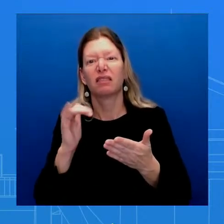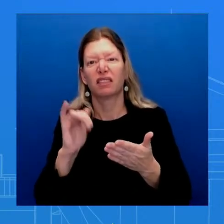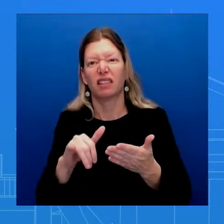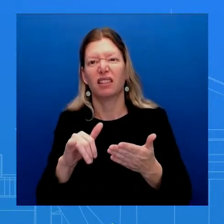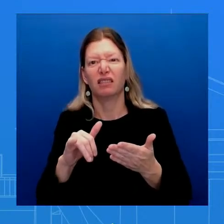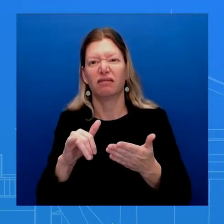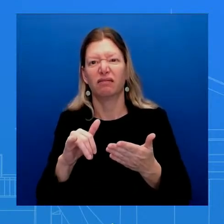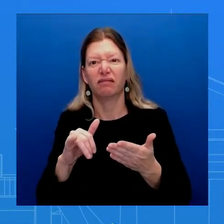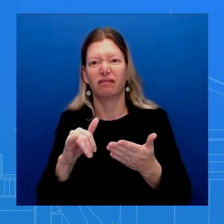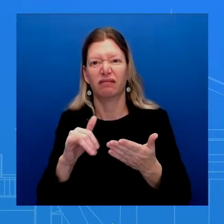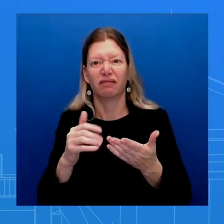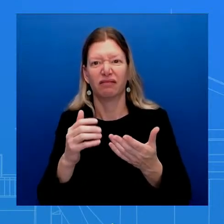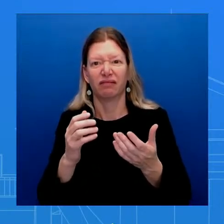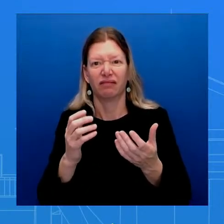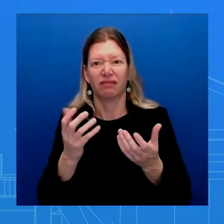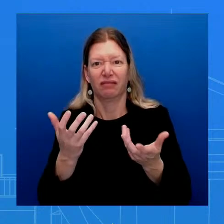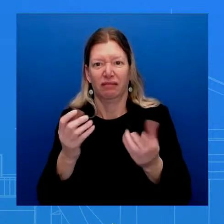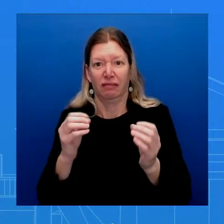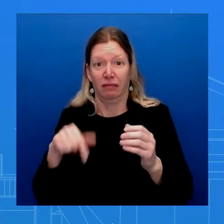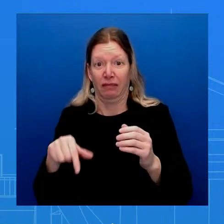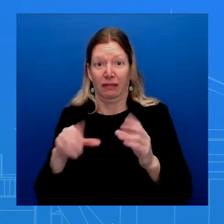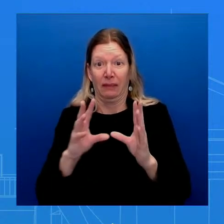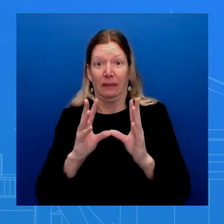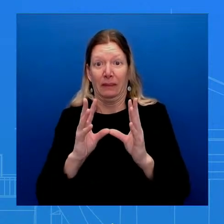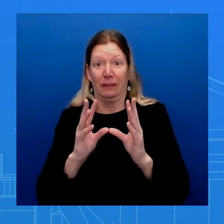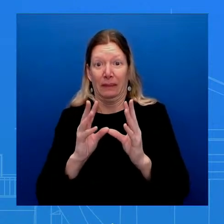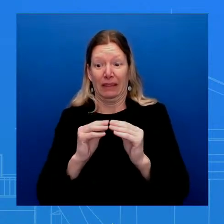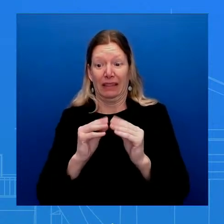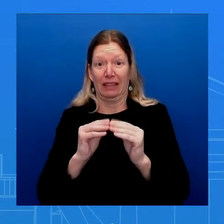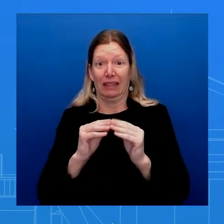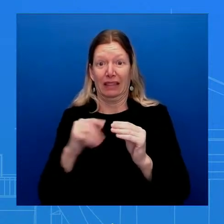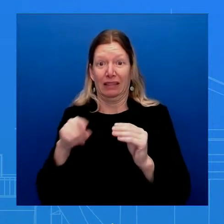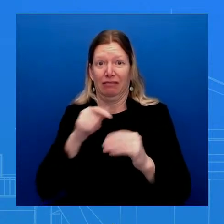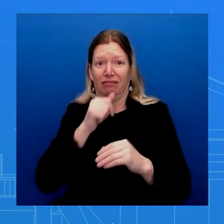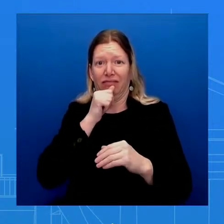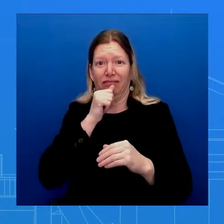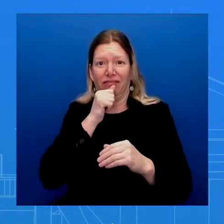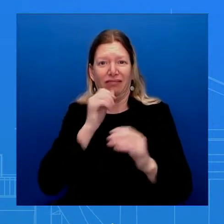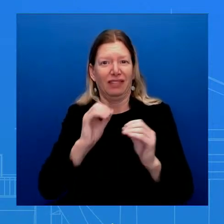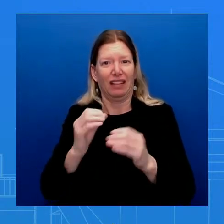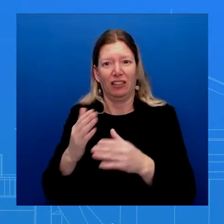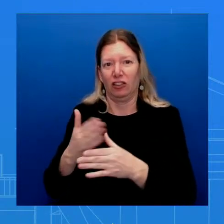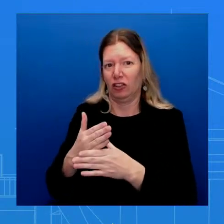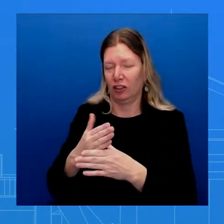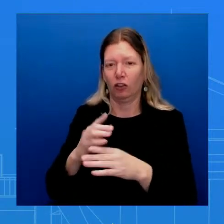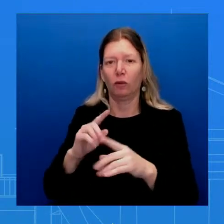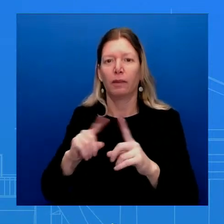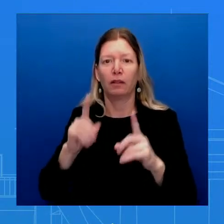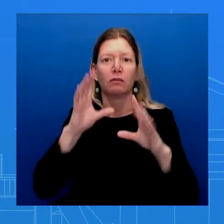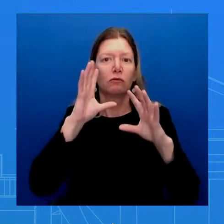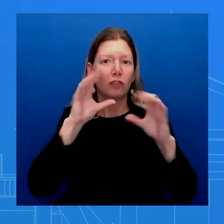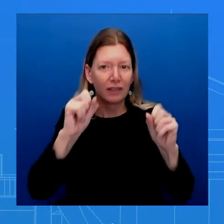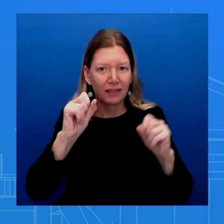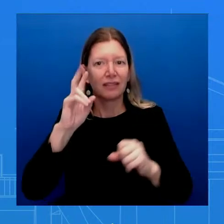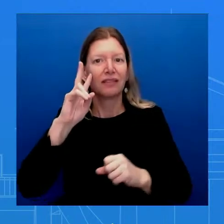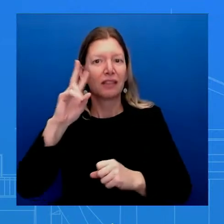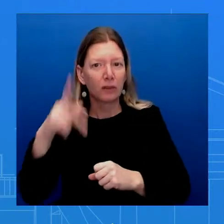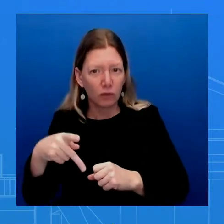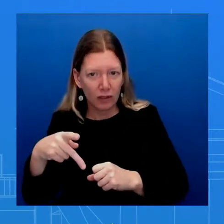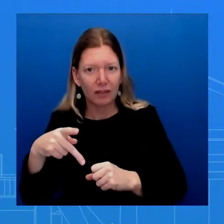But obviously, this is something that both the President, the Vice President, and also the First Lady takes incredibly seriously. And you see that.